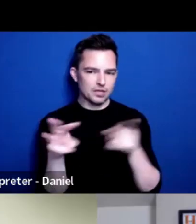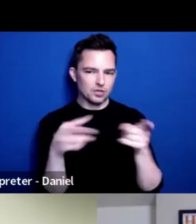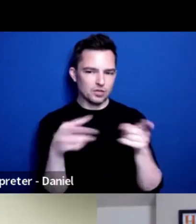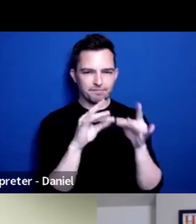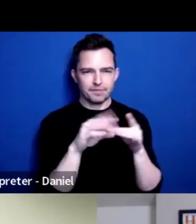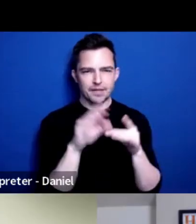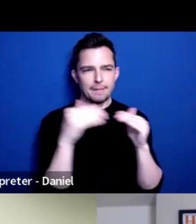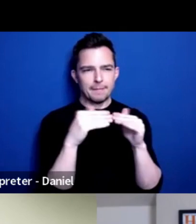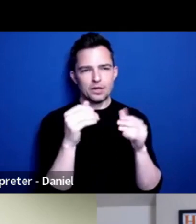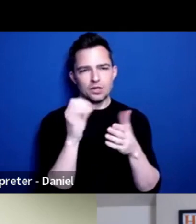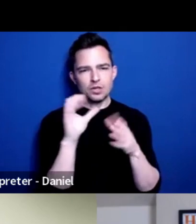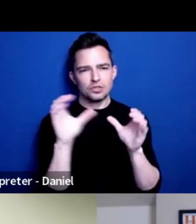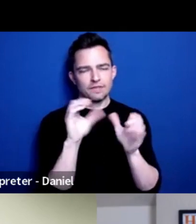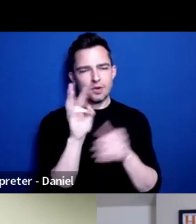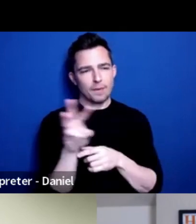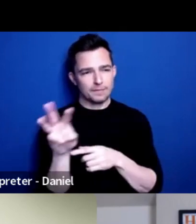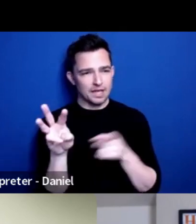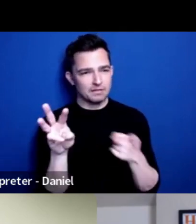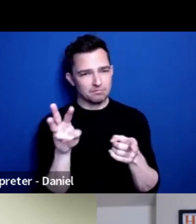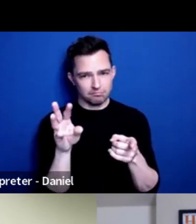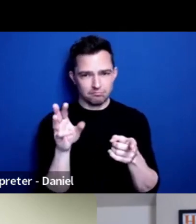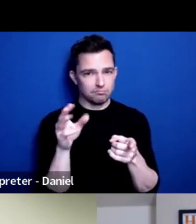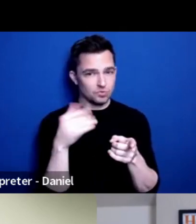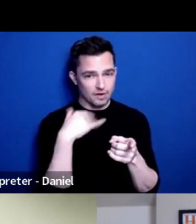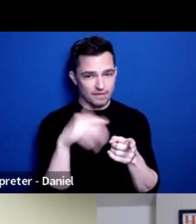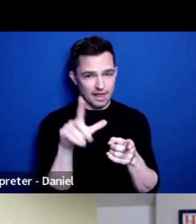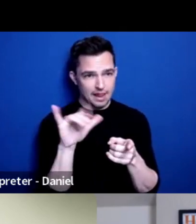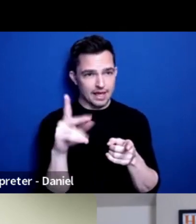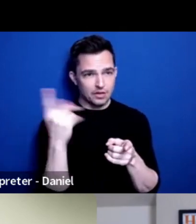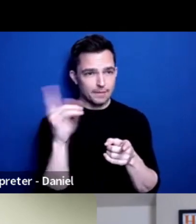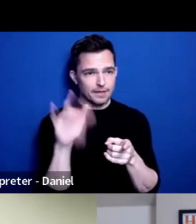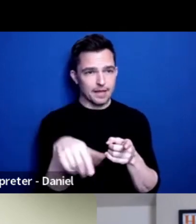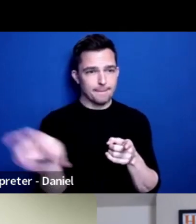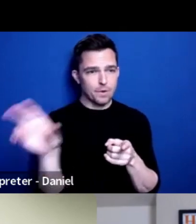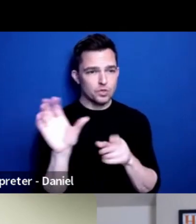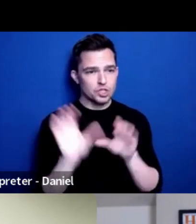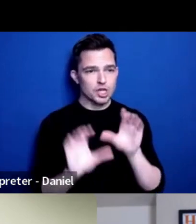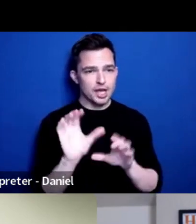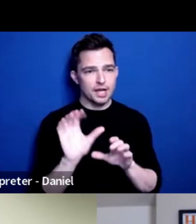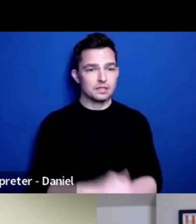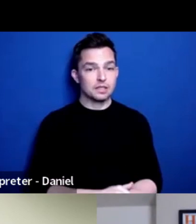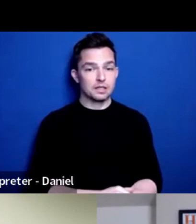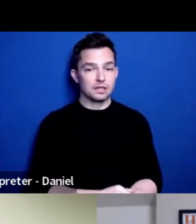website? And if so, do you have a link or something that we could put in the chat? Maria Martinez: Yeah, I'm not a